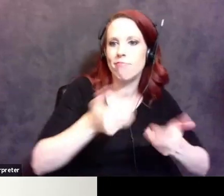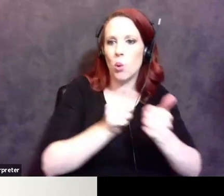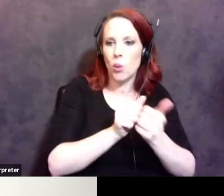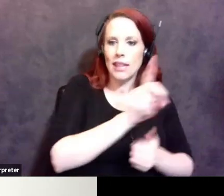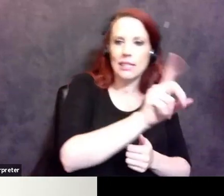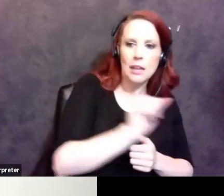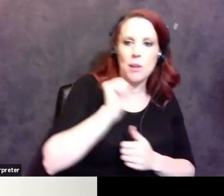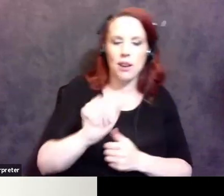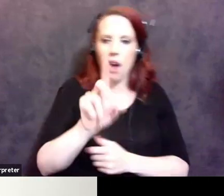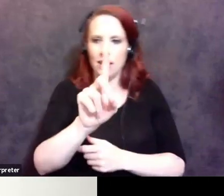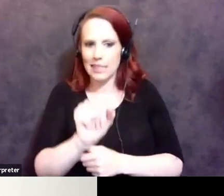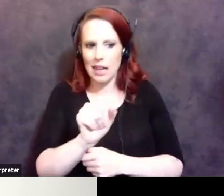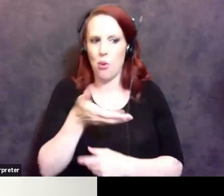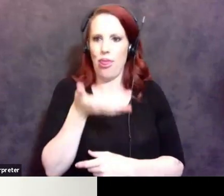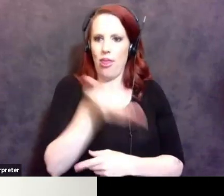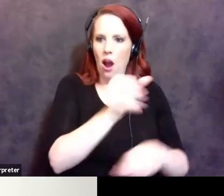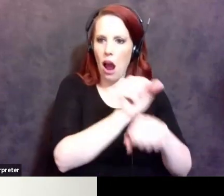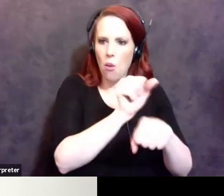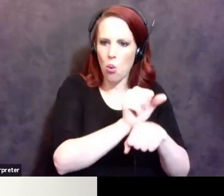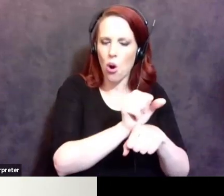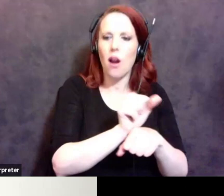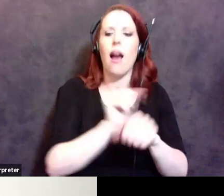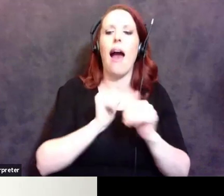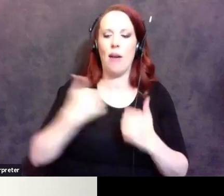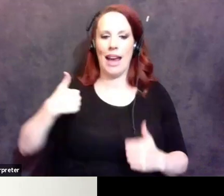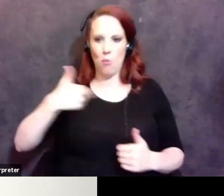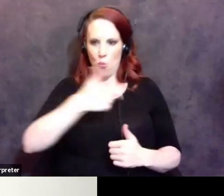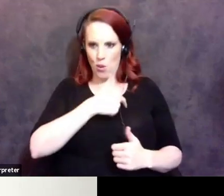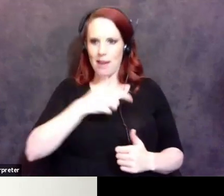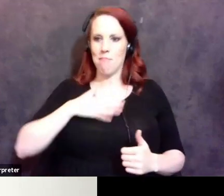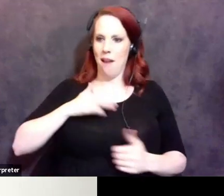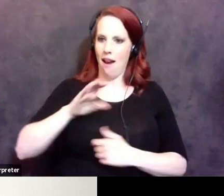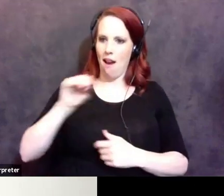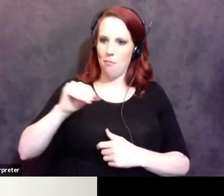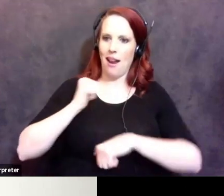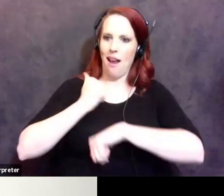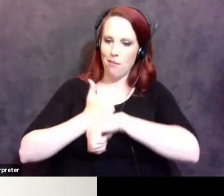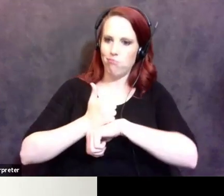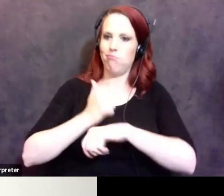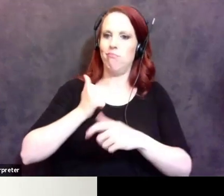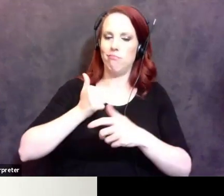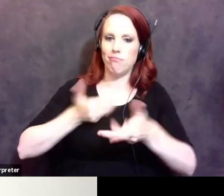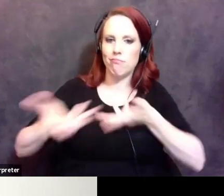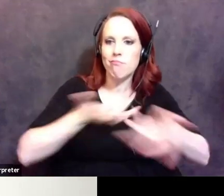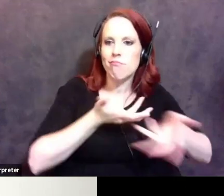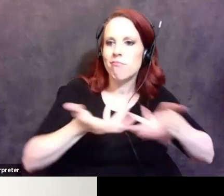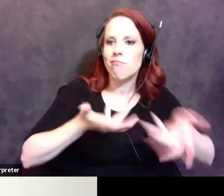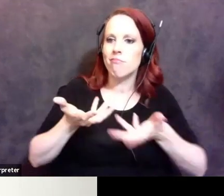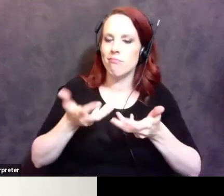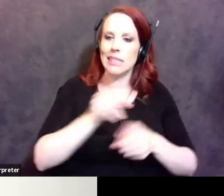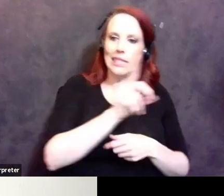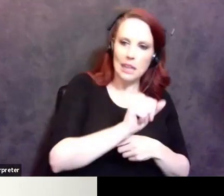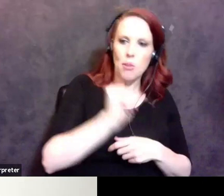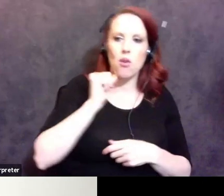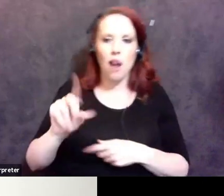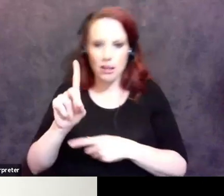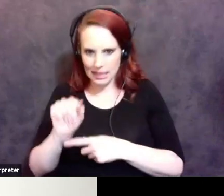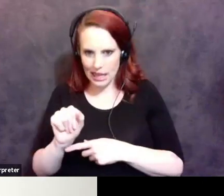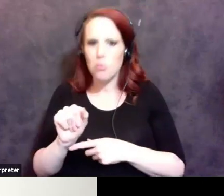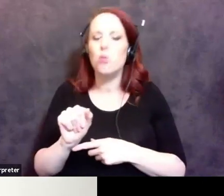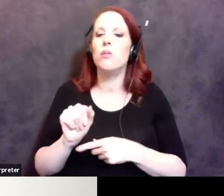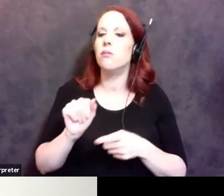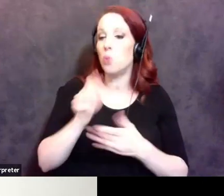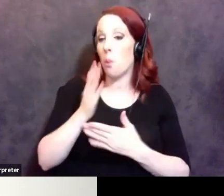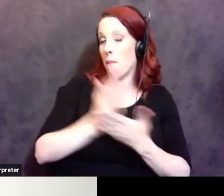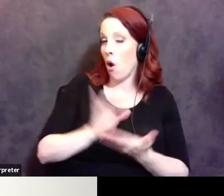curate those interactions for you? Part of that is hosting our own events. Which we have hosted in a number of cities. It is partnering with people